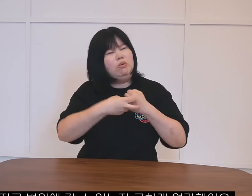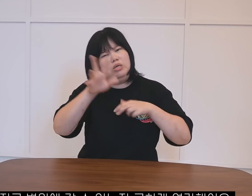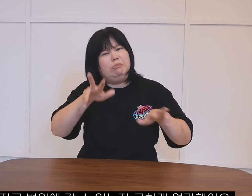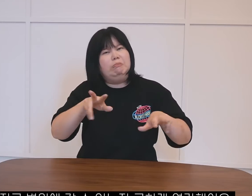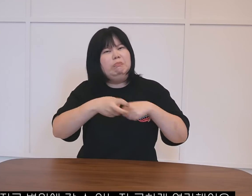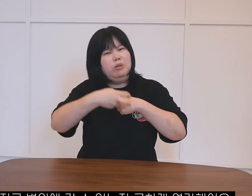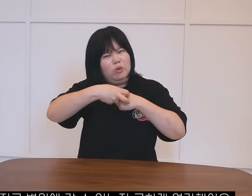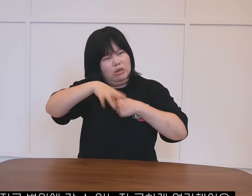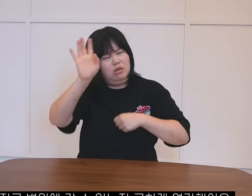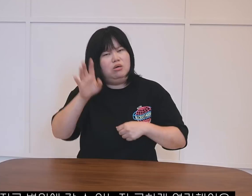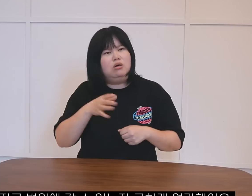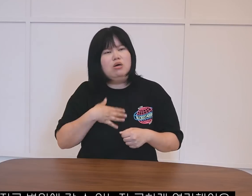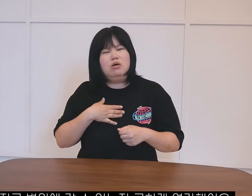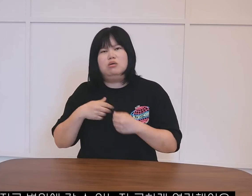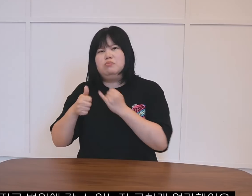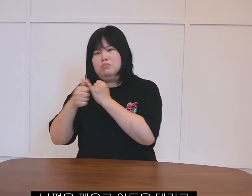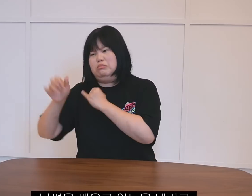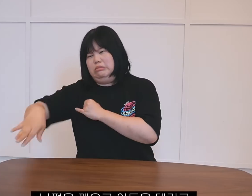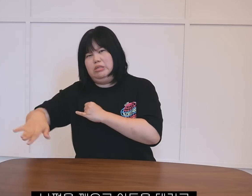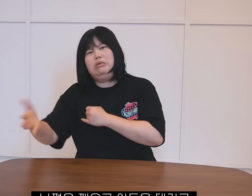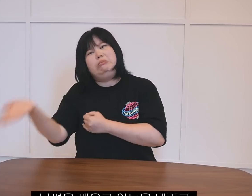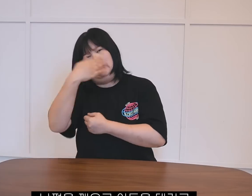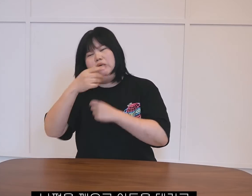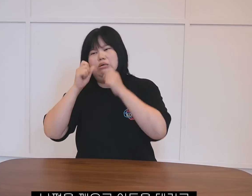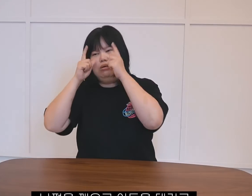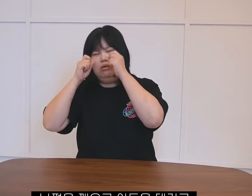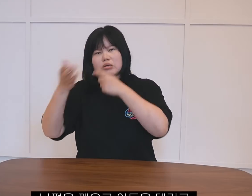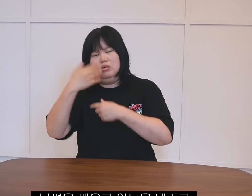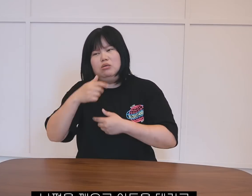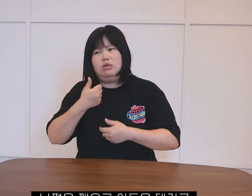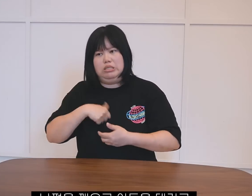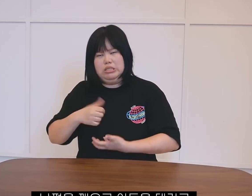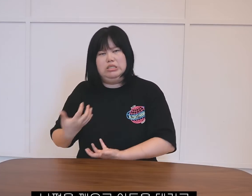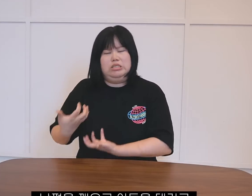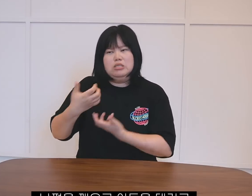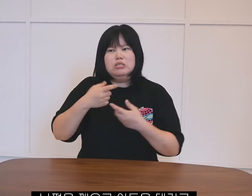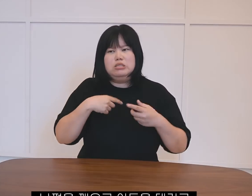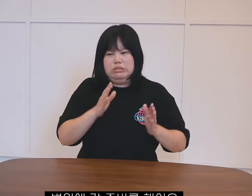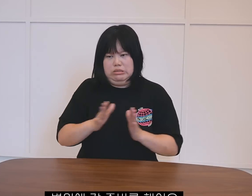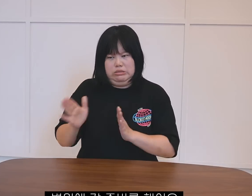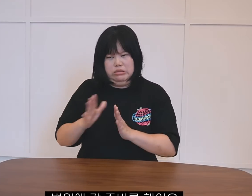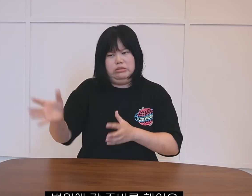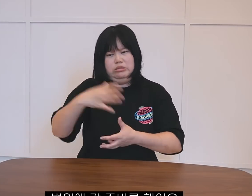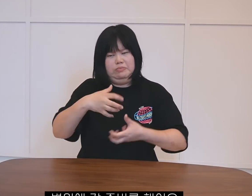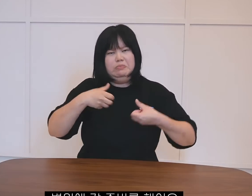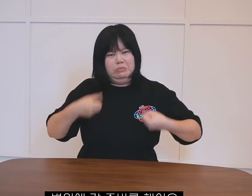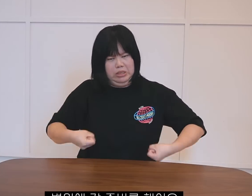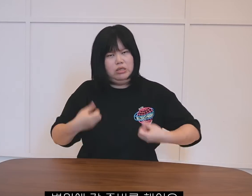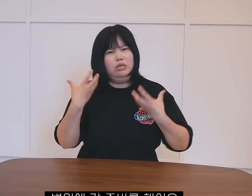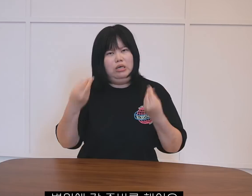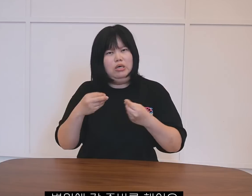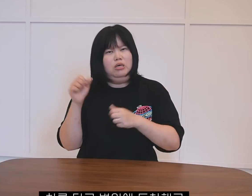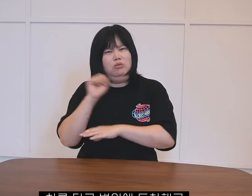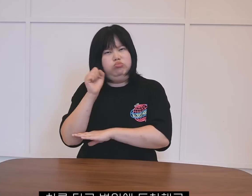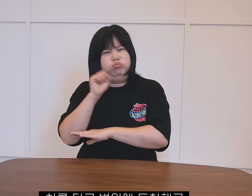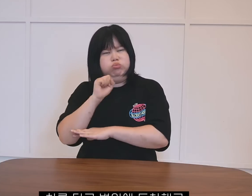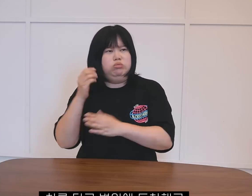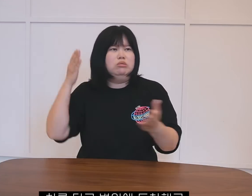to see if I could go to the hospital now. Woke up her husband and prepared to take her son to the hospital.